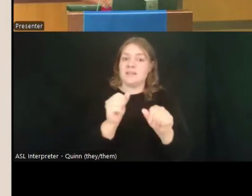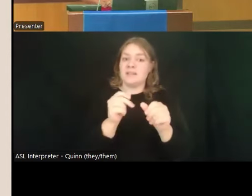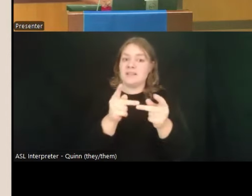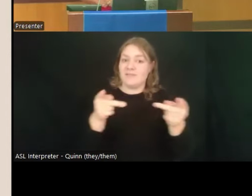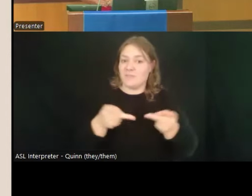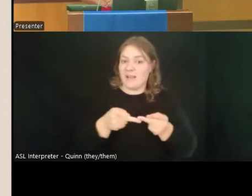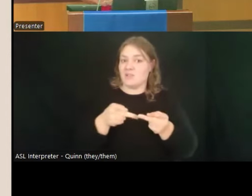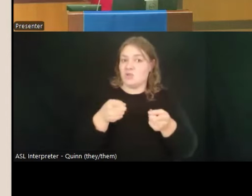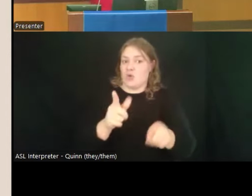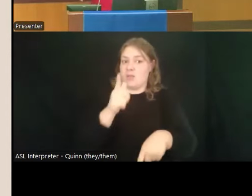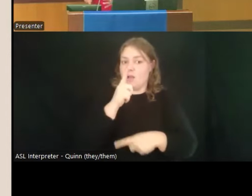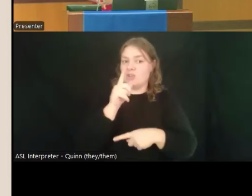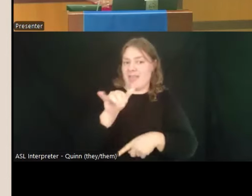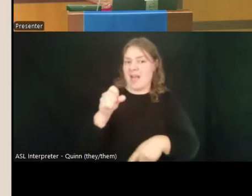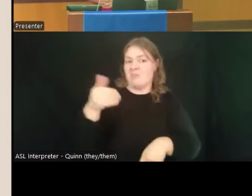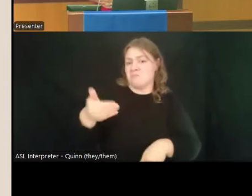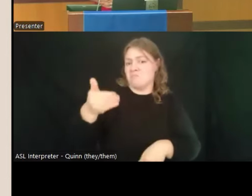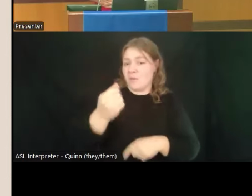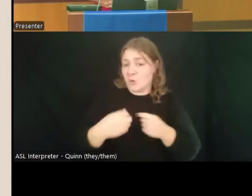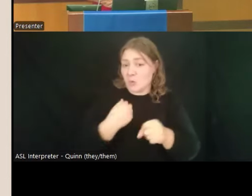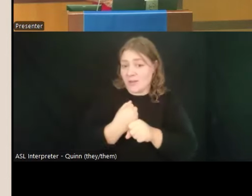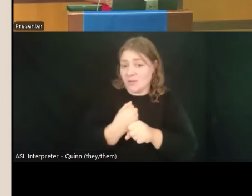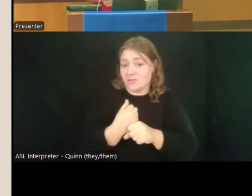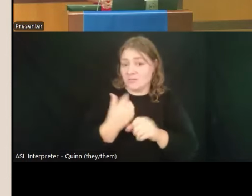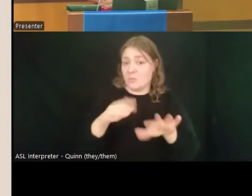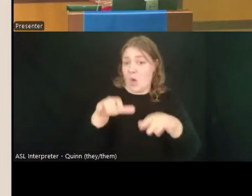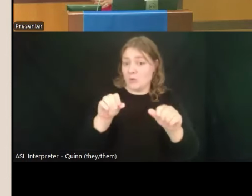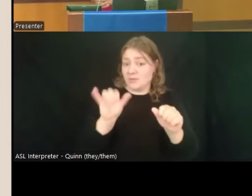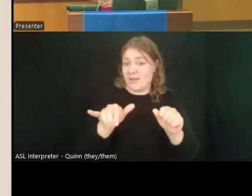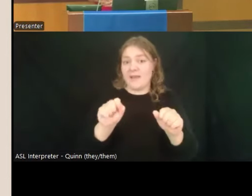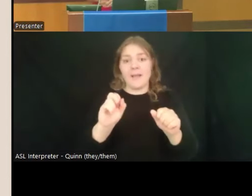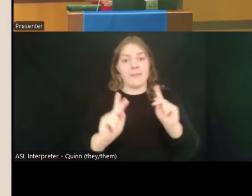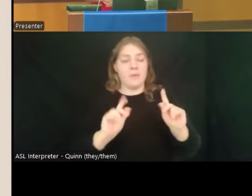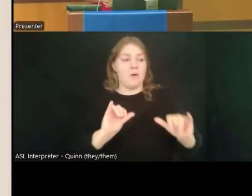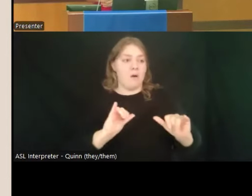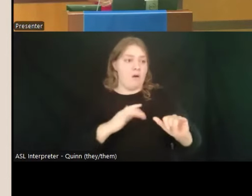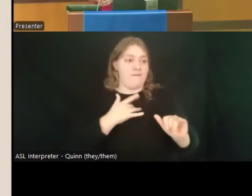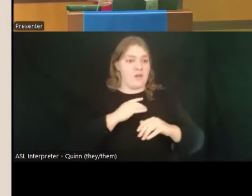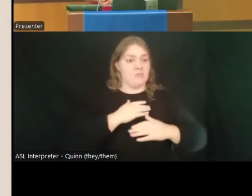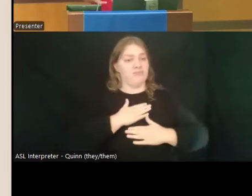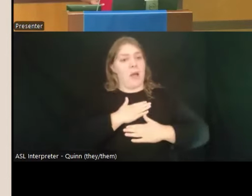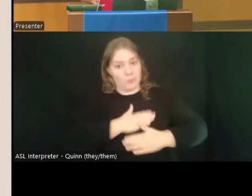near years now we've got a lot of feedback and how people are feeling appreciated and um during these